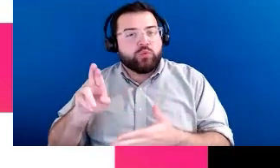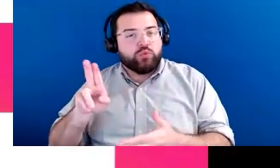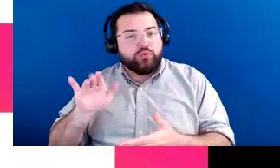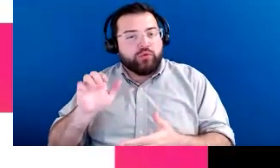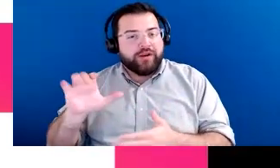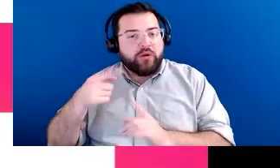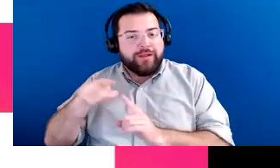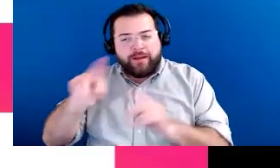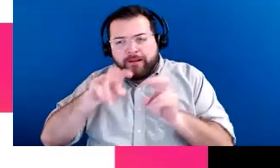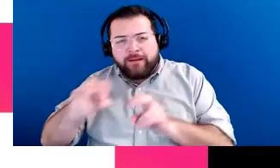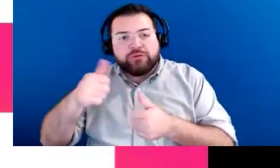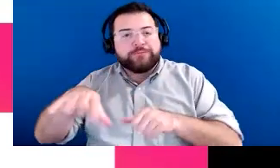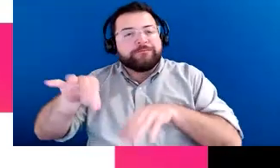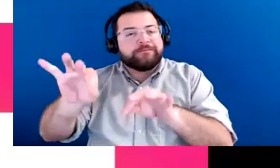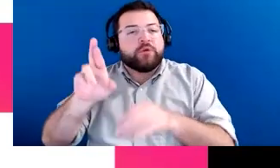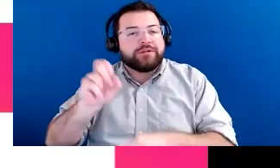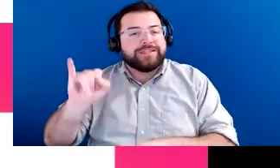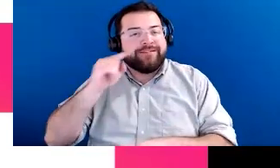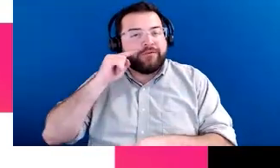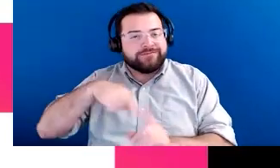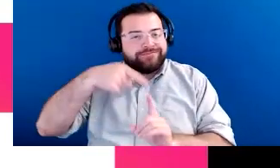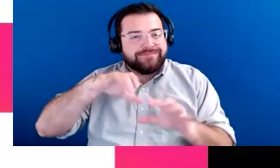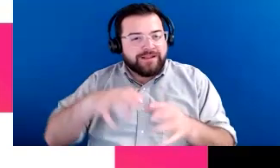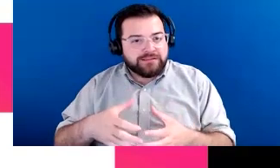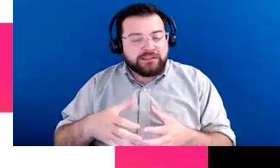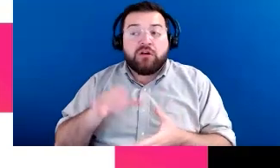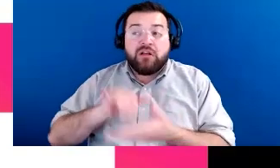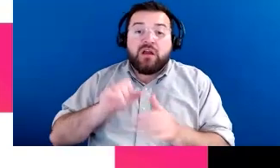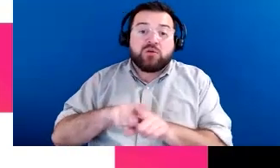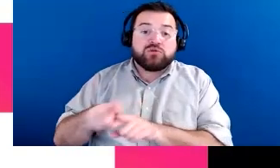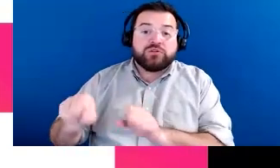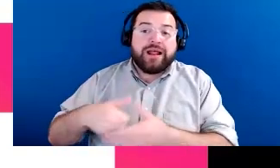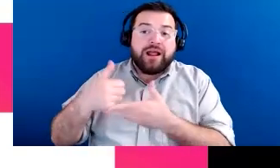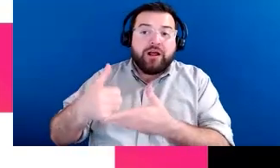And so that could also help to, you know, sort of decide as a department,